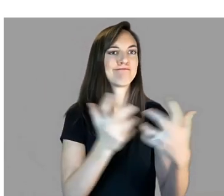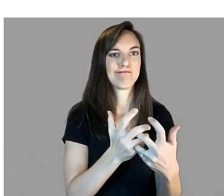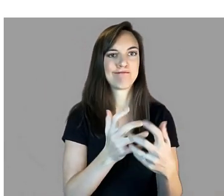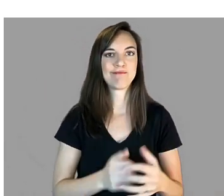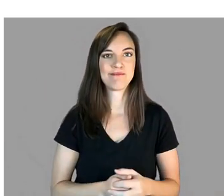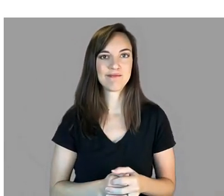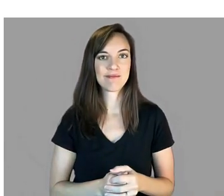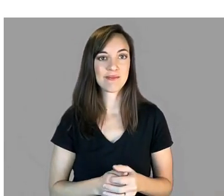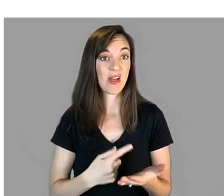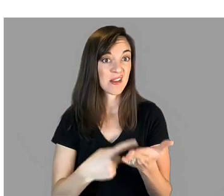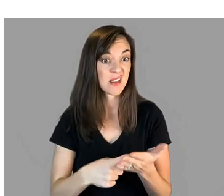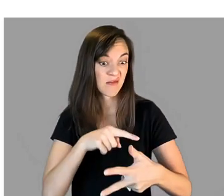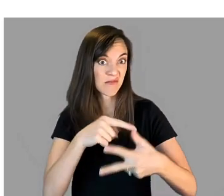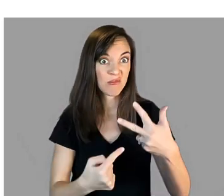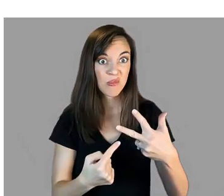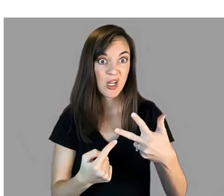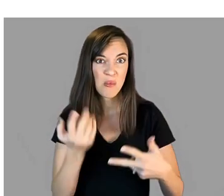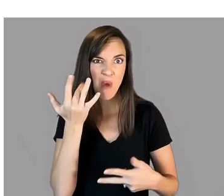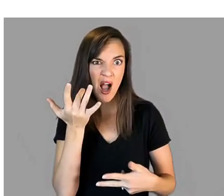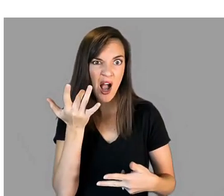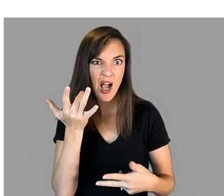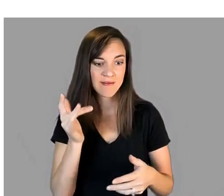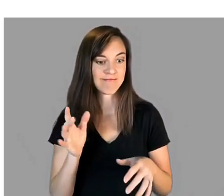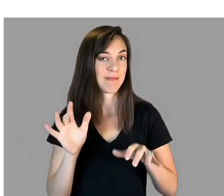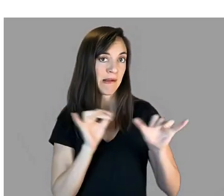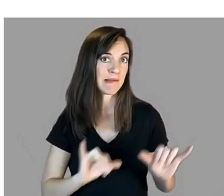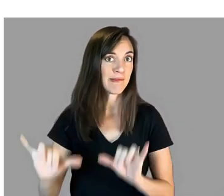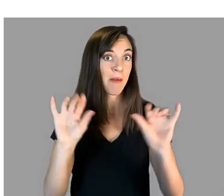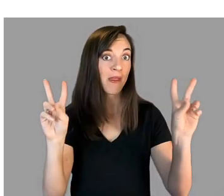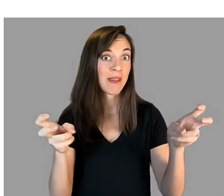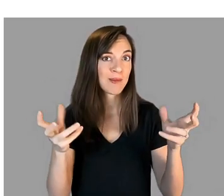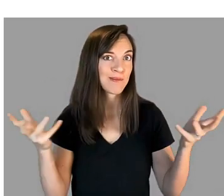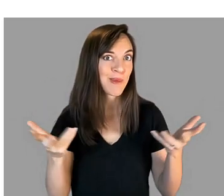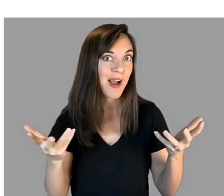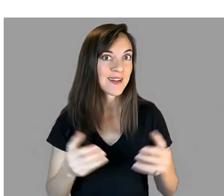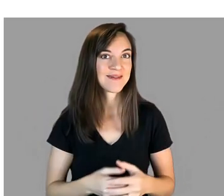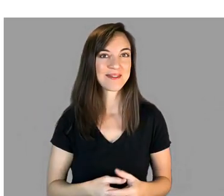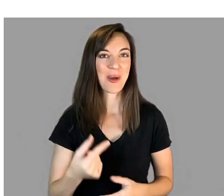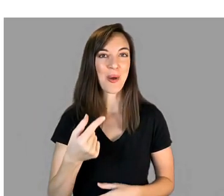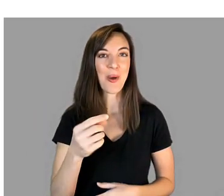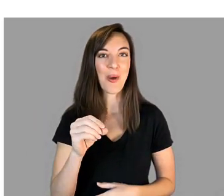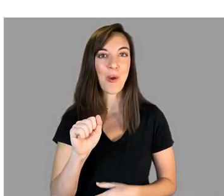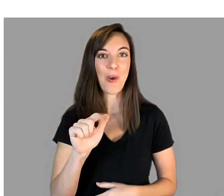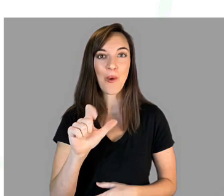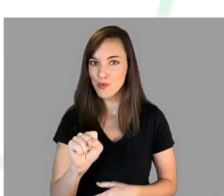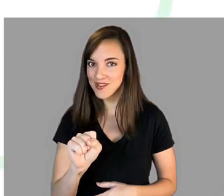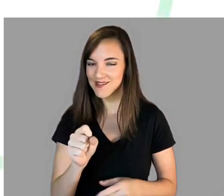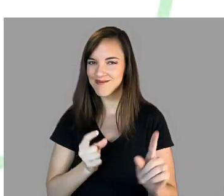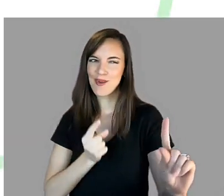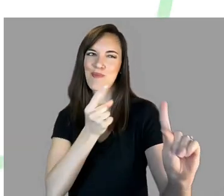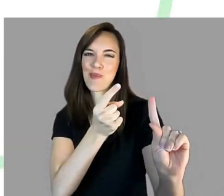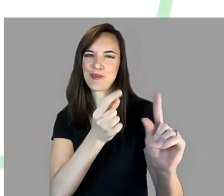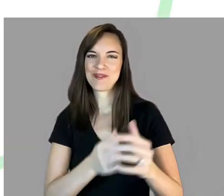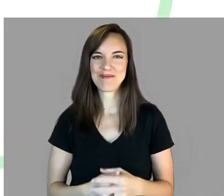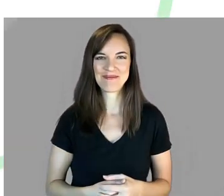Why are we discussing all three in one video? Because the common theme for all three HLPs is... goals.